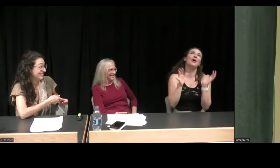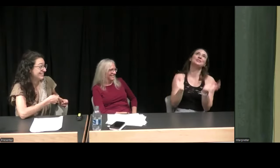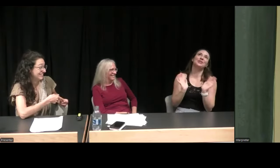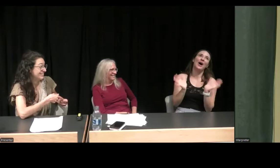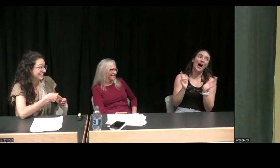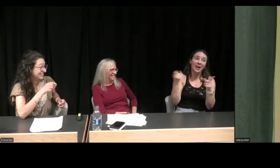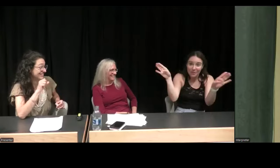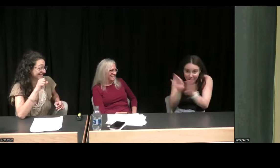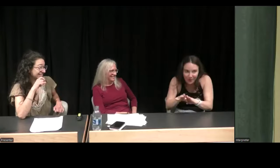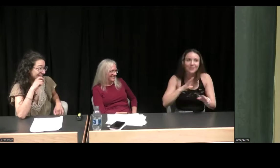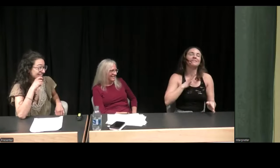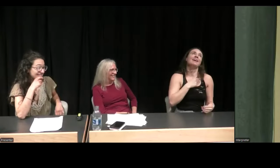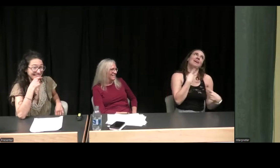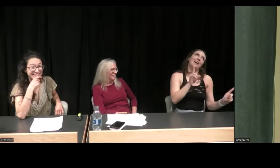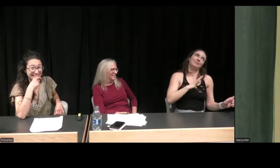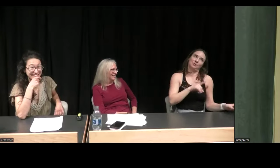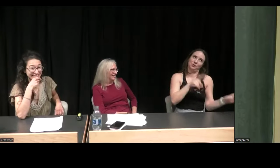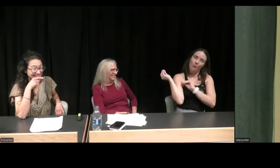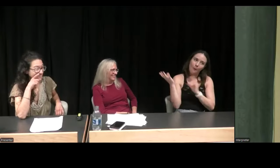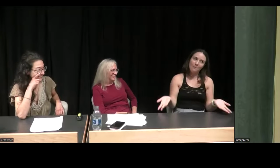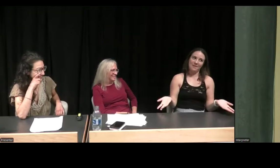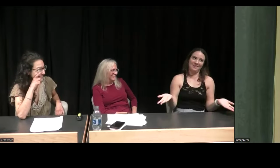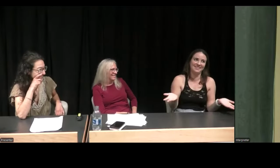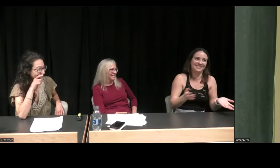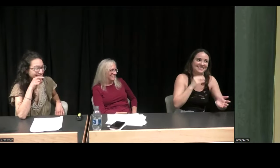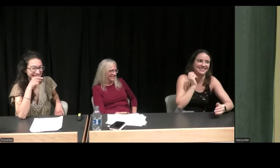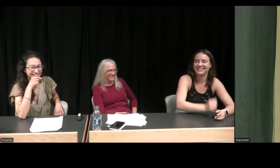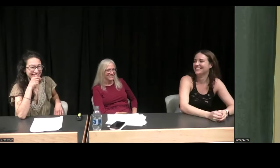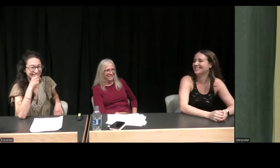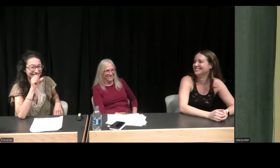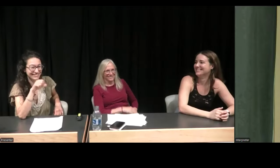maybe we should just go over there and talk and uh then stay there till they close and get kicked